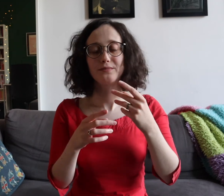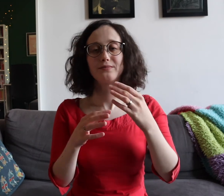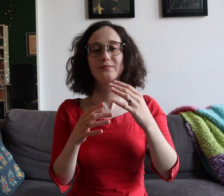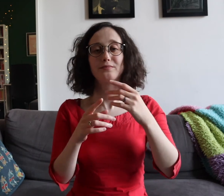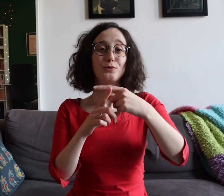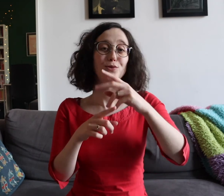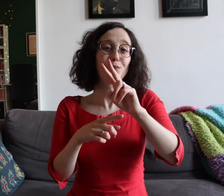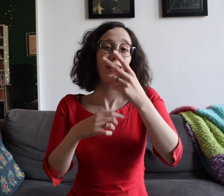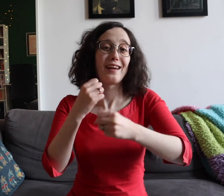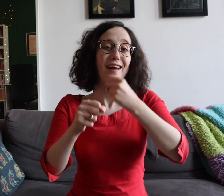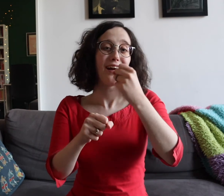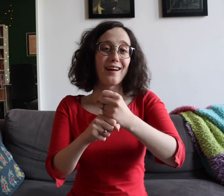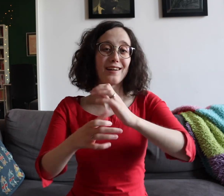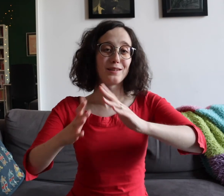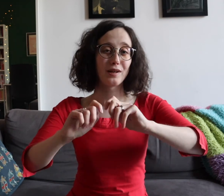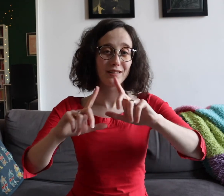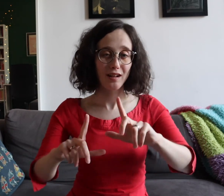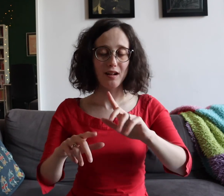and the second year courses of sign language.